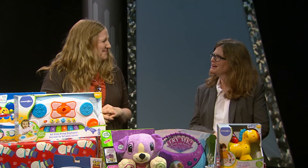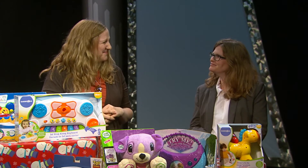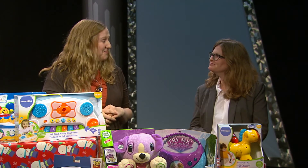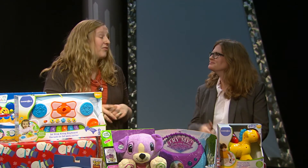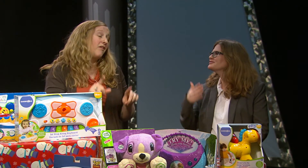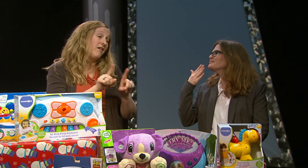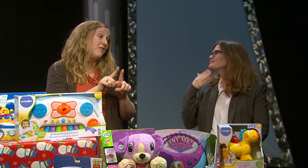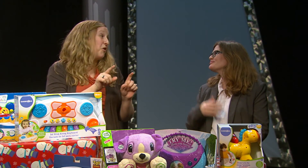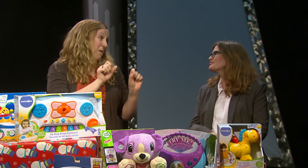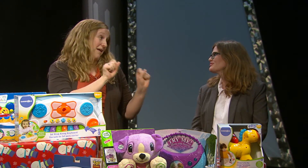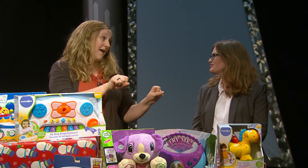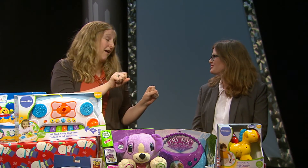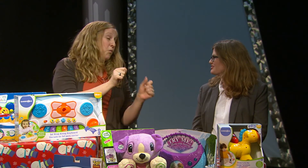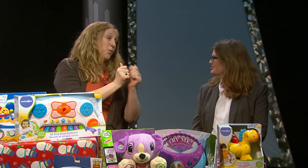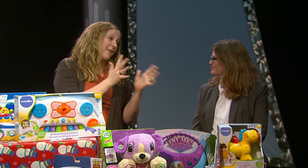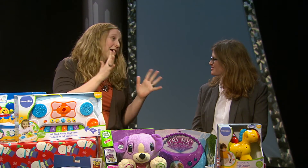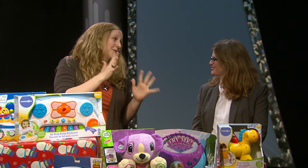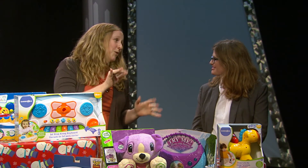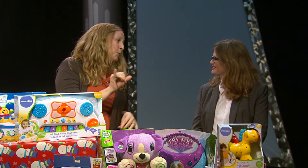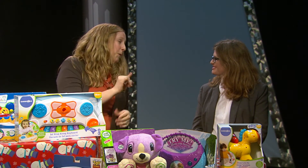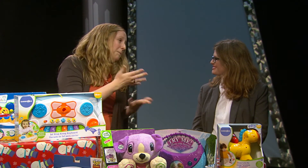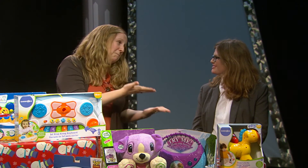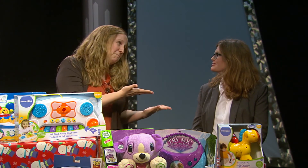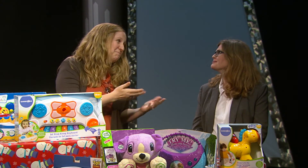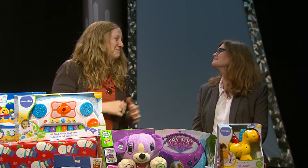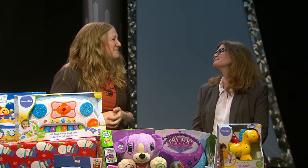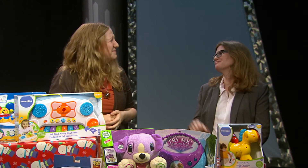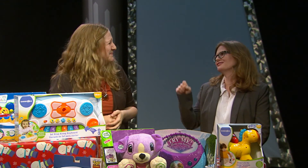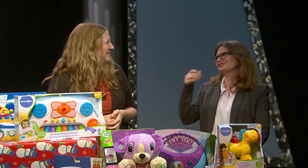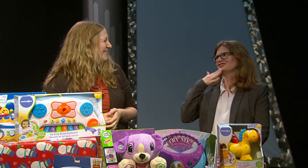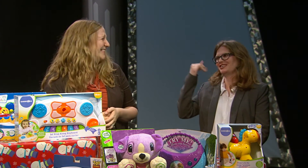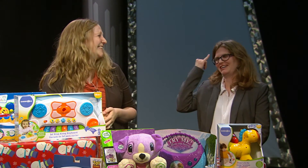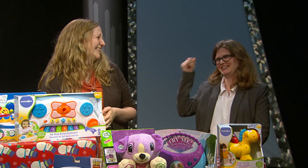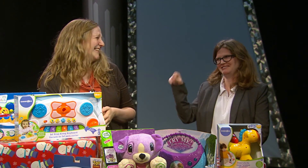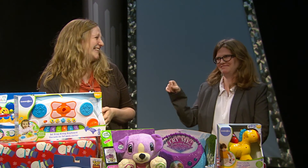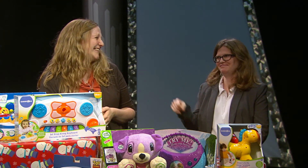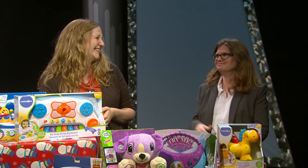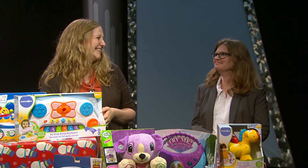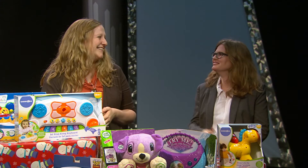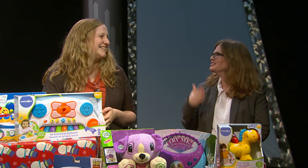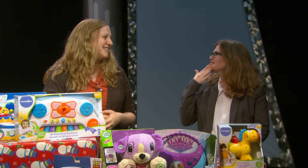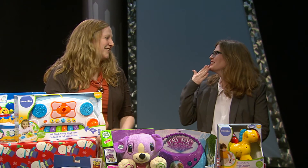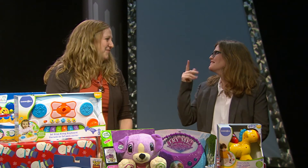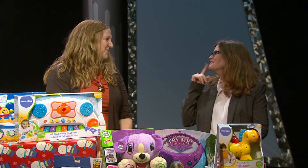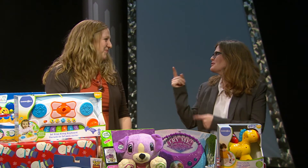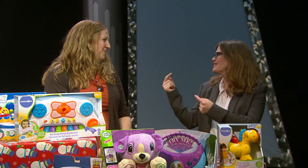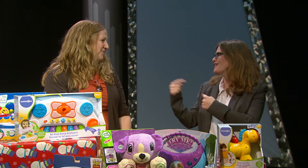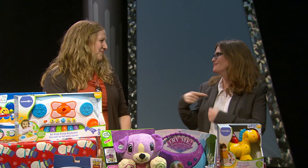You could also buy a mobile without sound. Haha. Ya. Thank you so much for coming by.